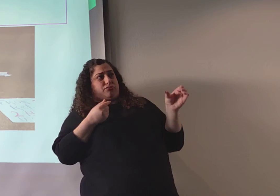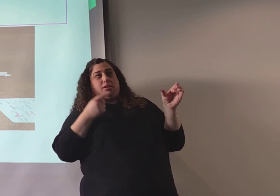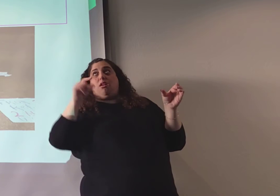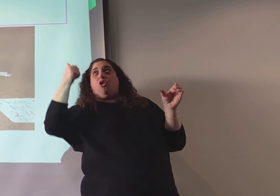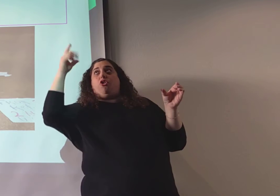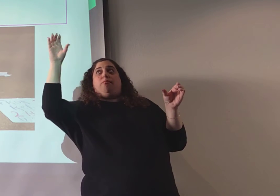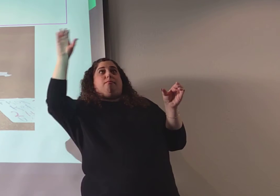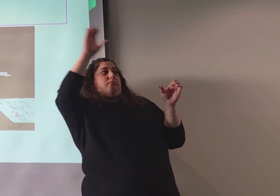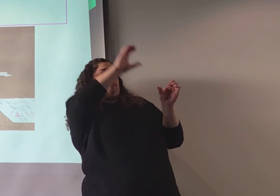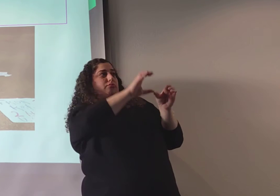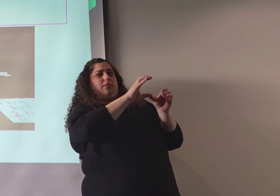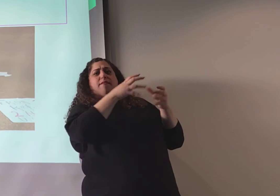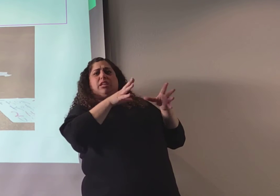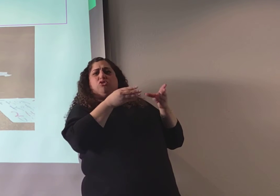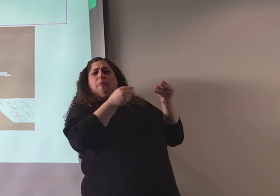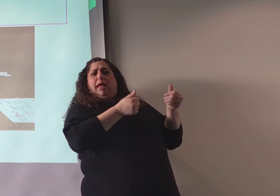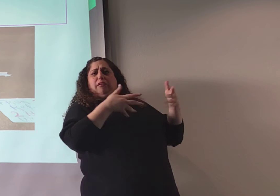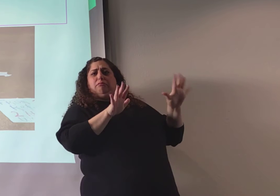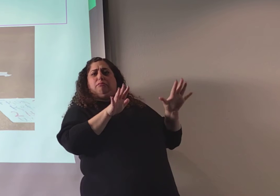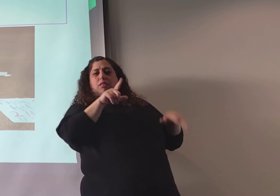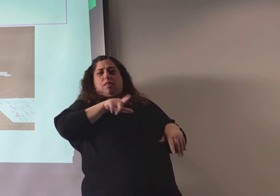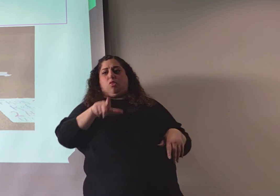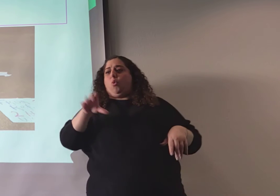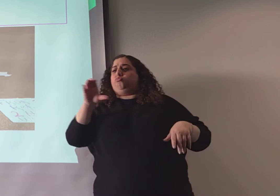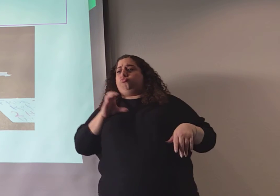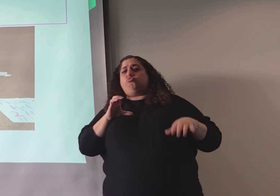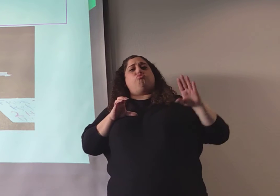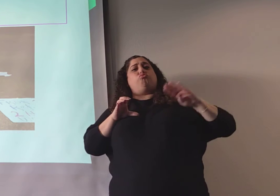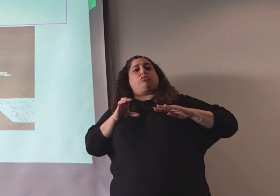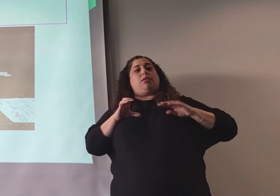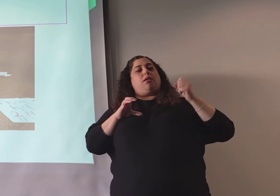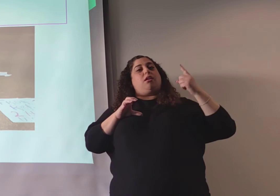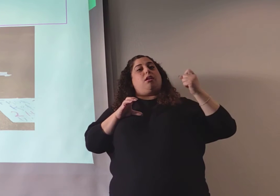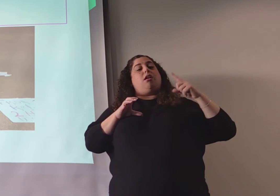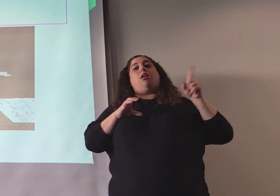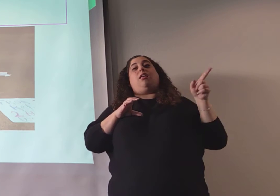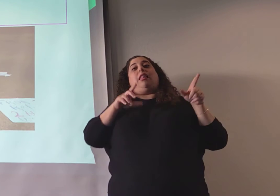He missed the payments. Okay. In which months?